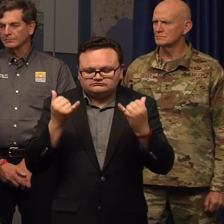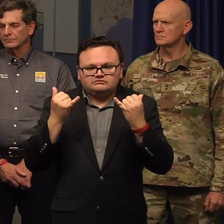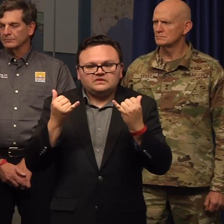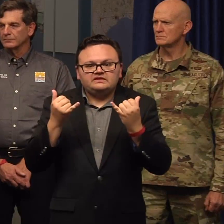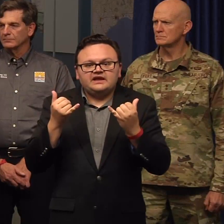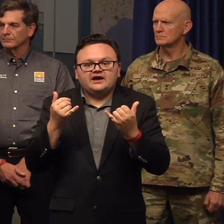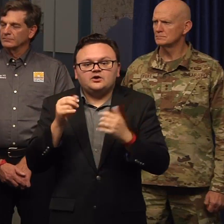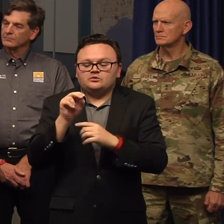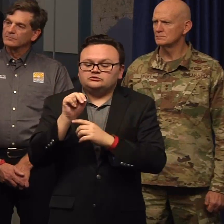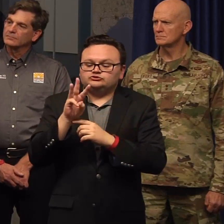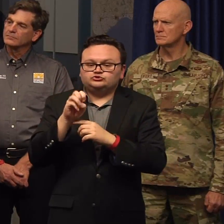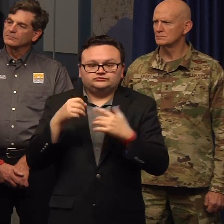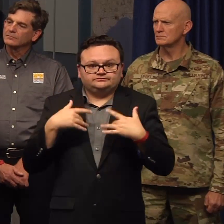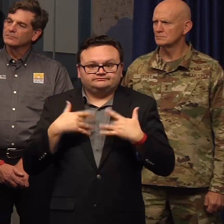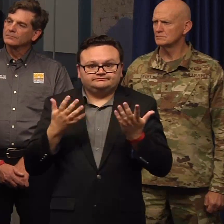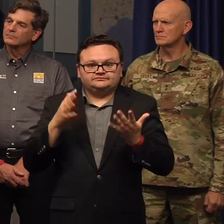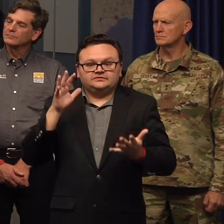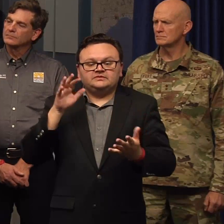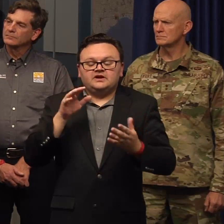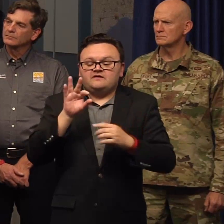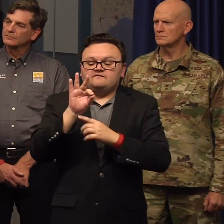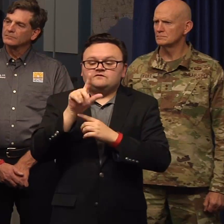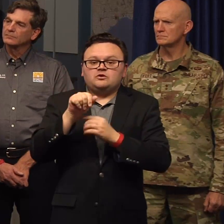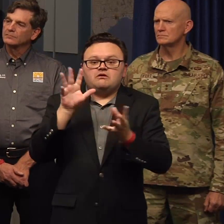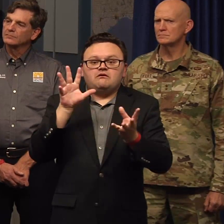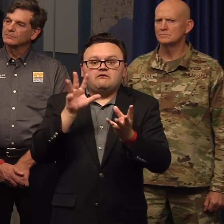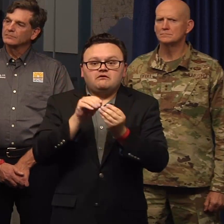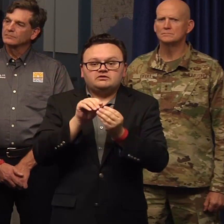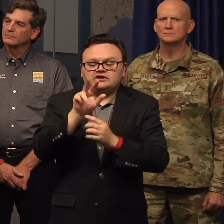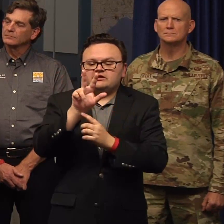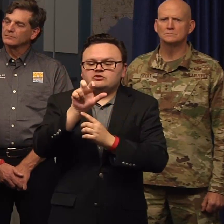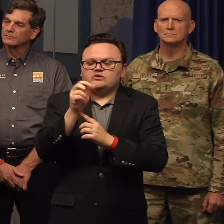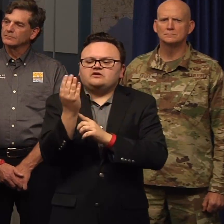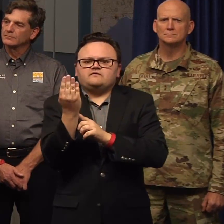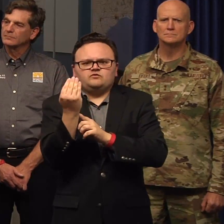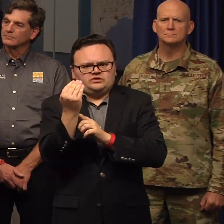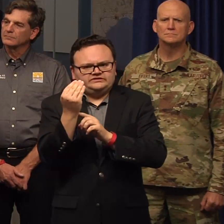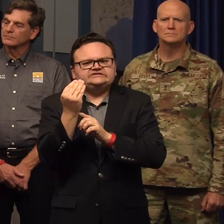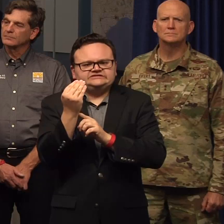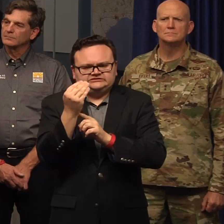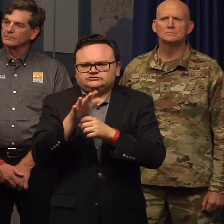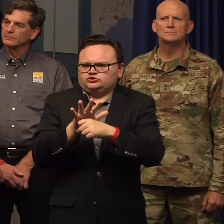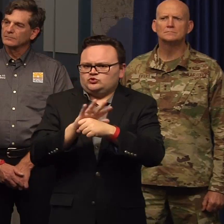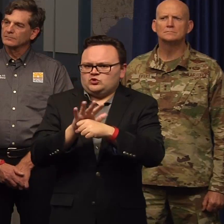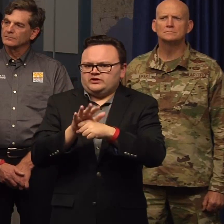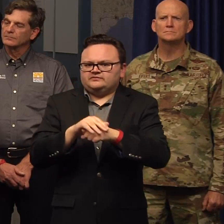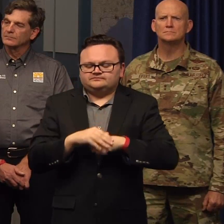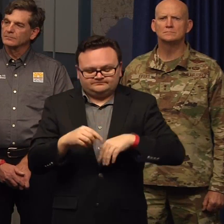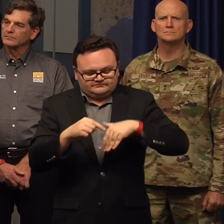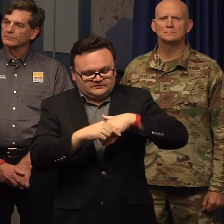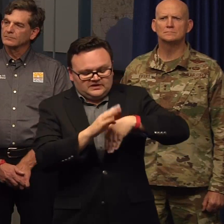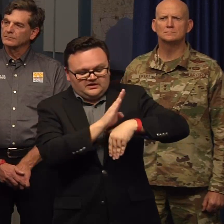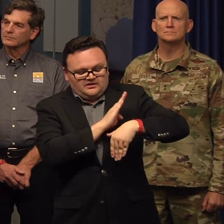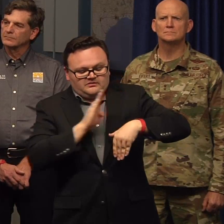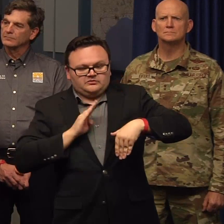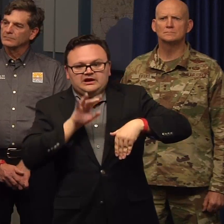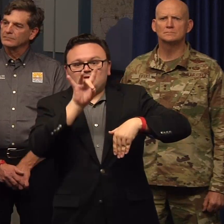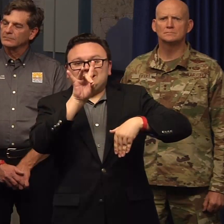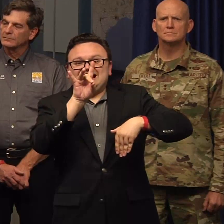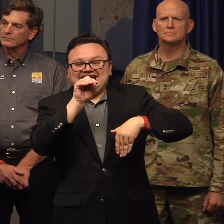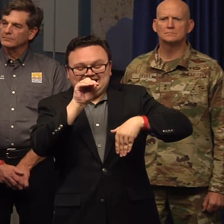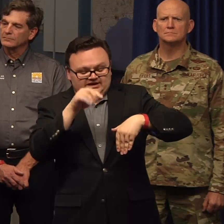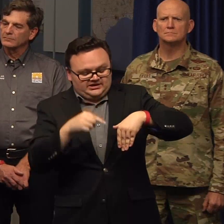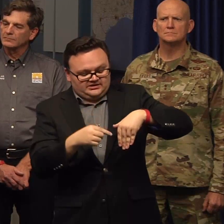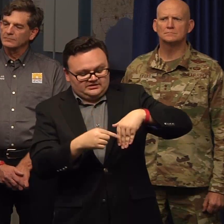THAT AND I THINK THAT WILL MAKE